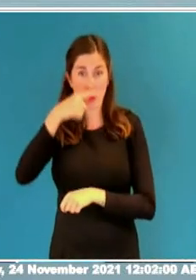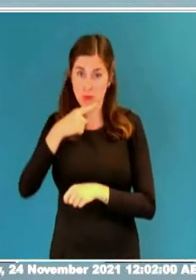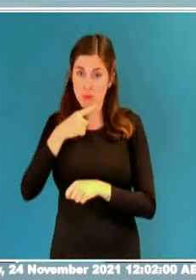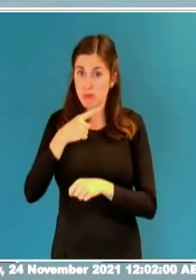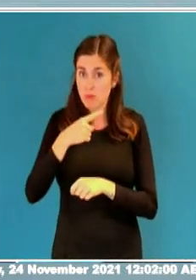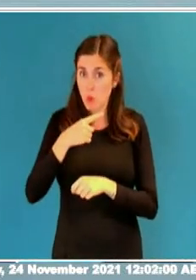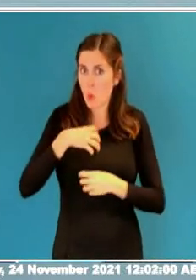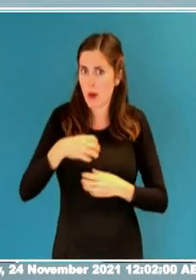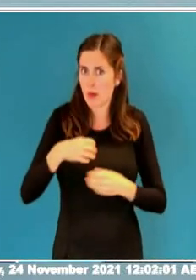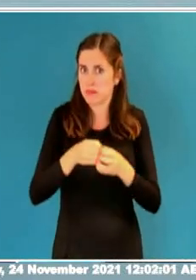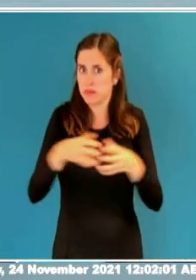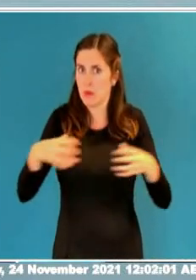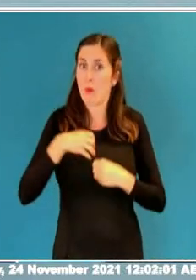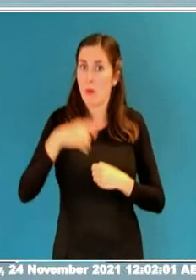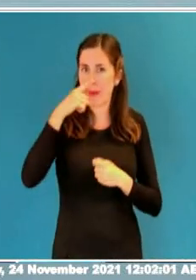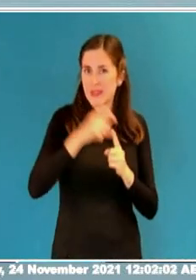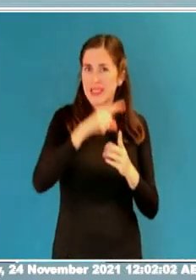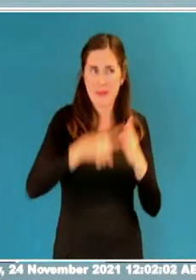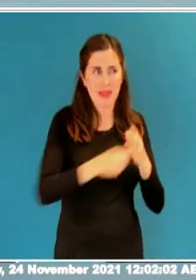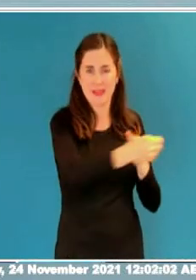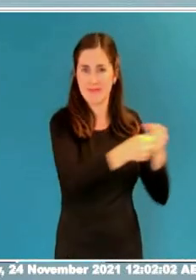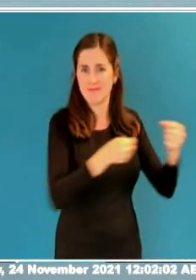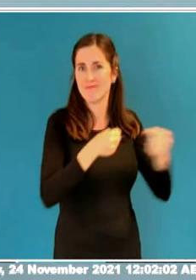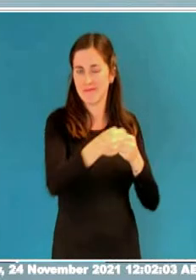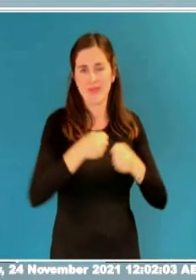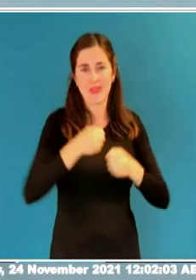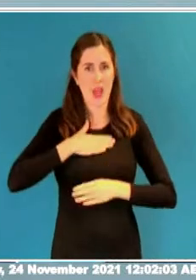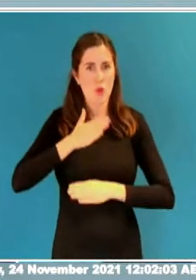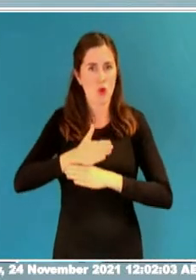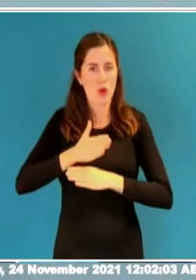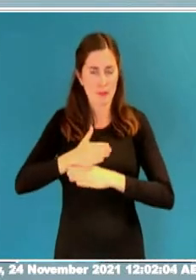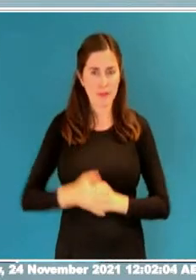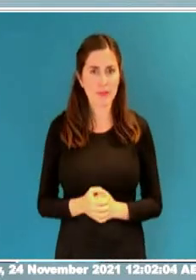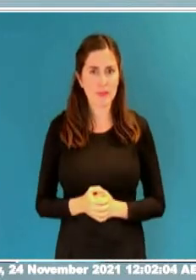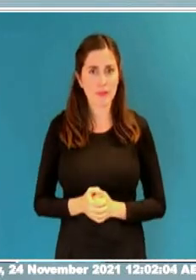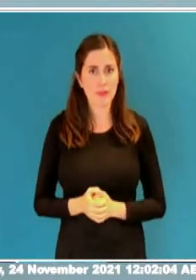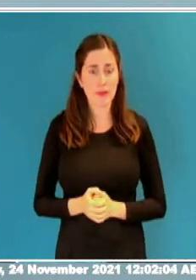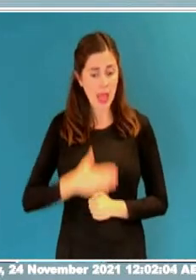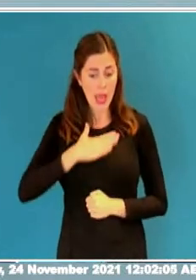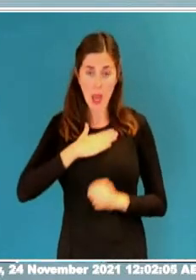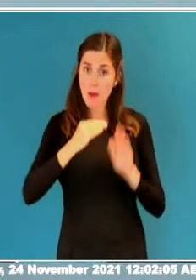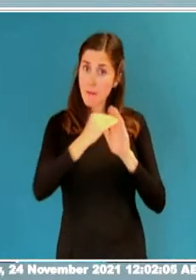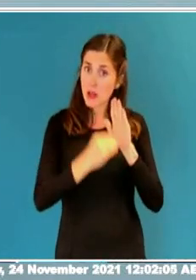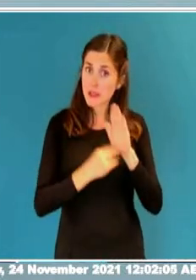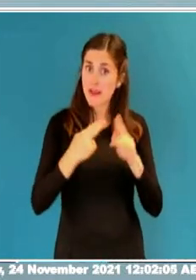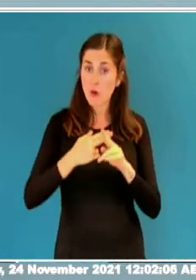helps. Going to the specific question of the reasonable adjustment policy, yes, I think as